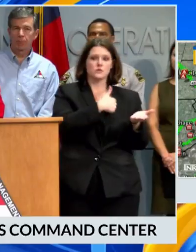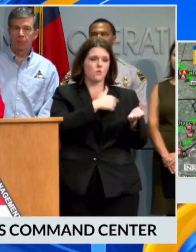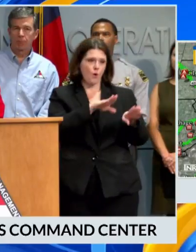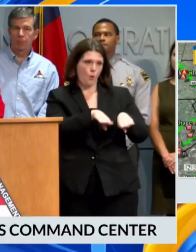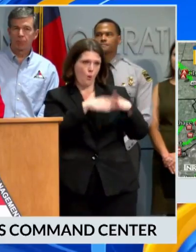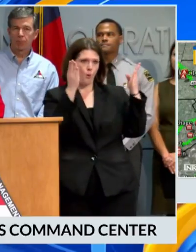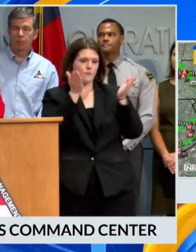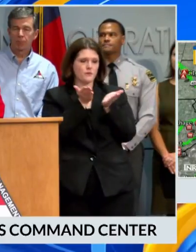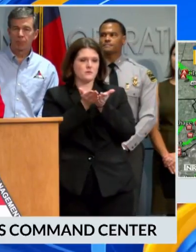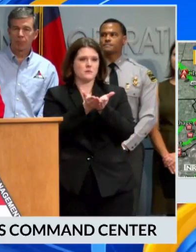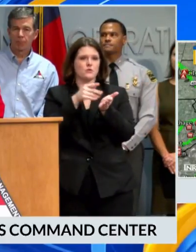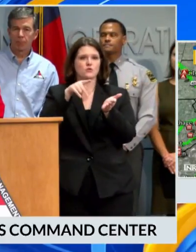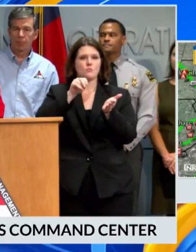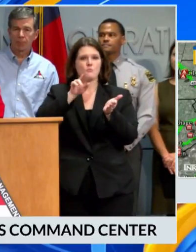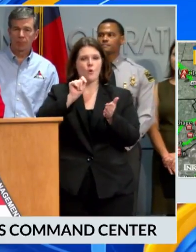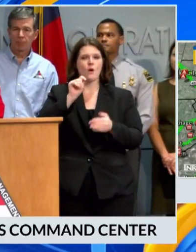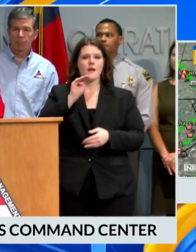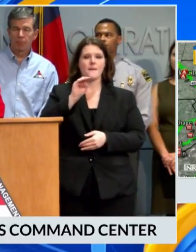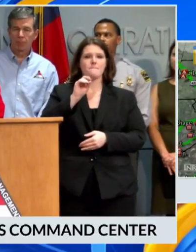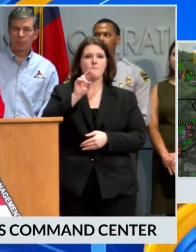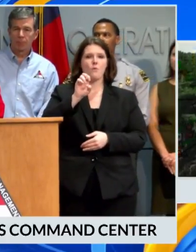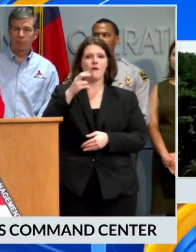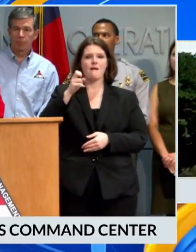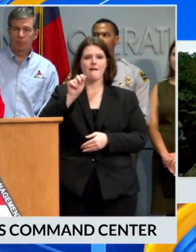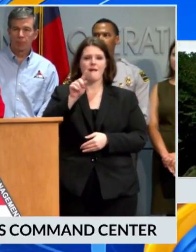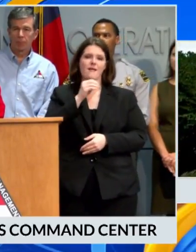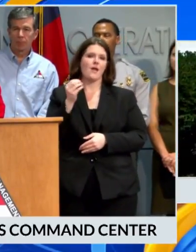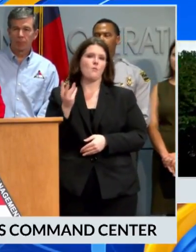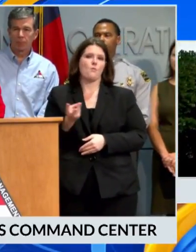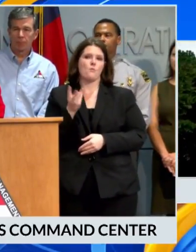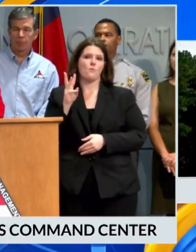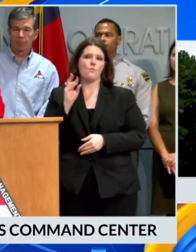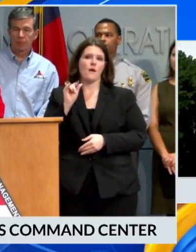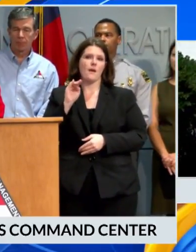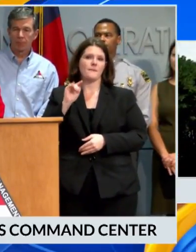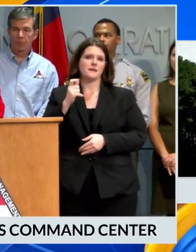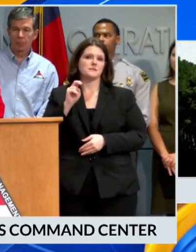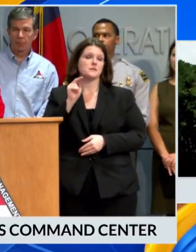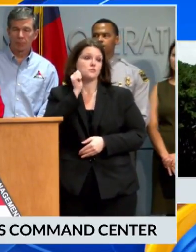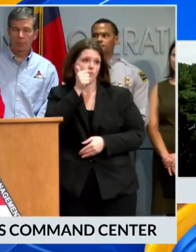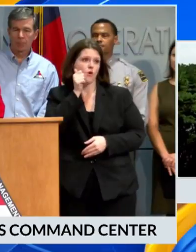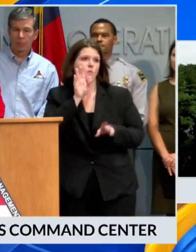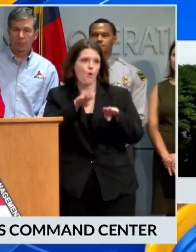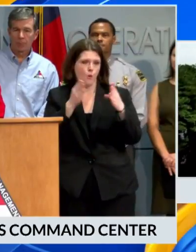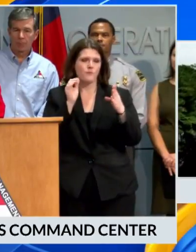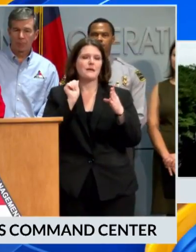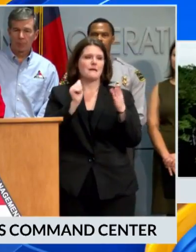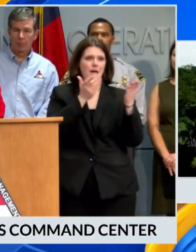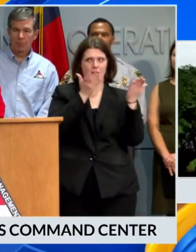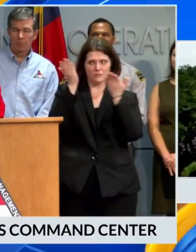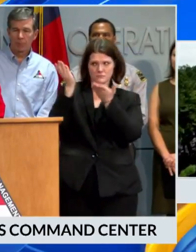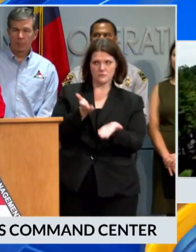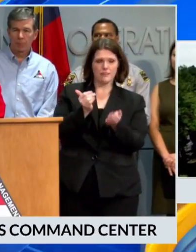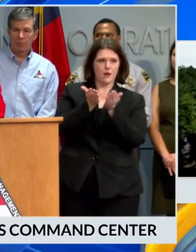TO COME TO THE PORT OF MOREHEAD, THIS CAN HANDLE LARGE AND HUNDREDS OF VEHICLES AND RESUPPLY OF FUEL AND CRITICAL MATERIALS. WE ARE OPENING OUR PORTS AT